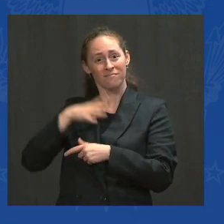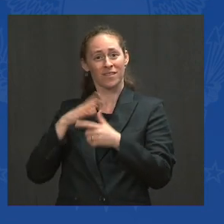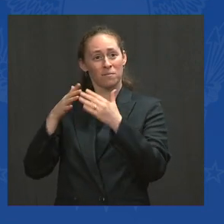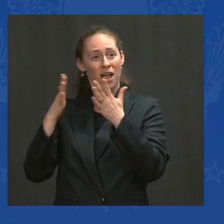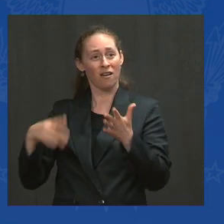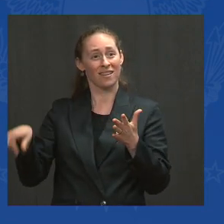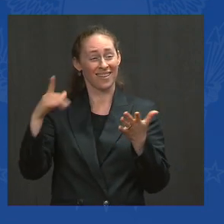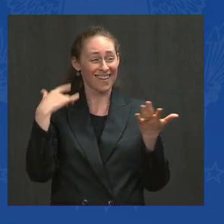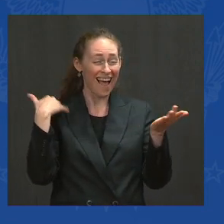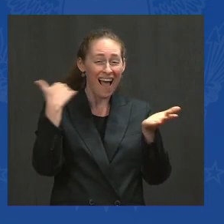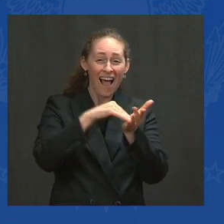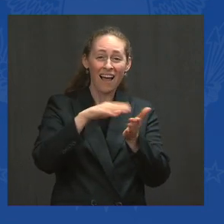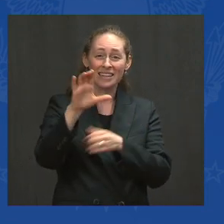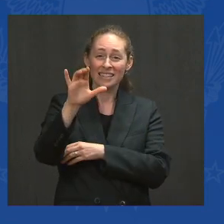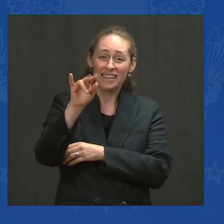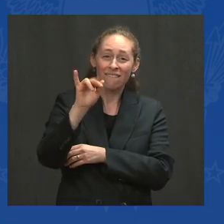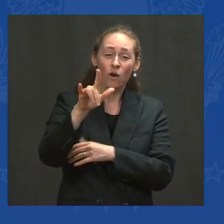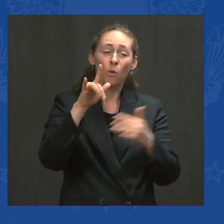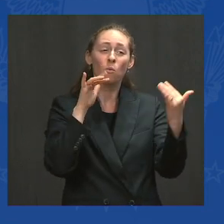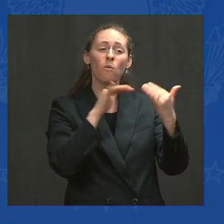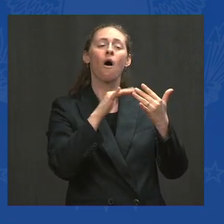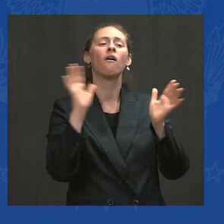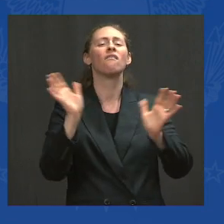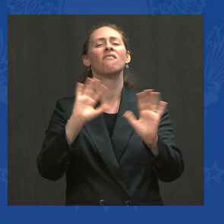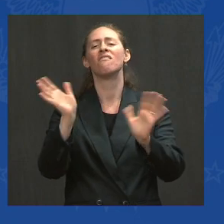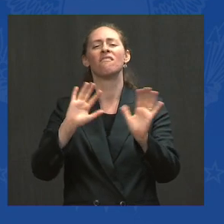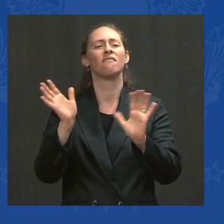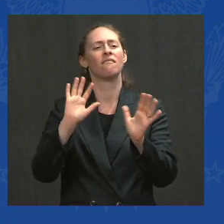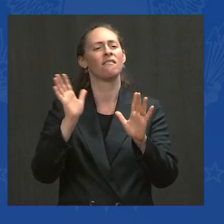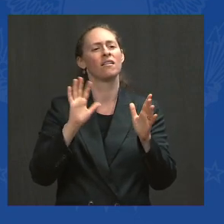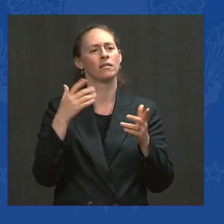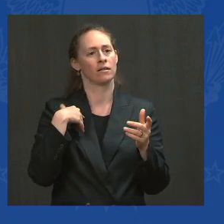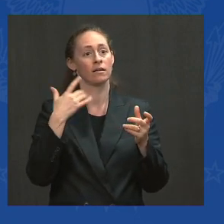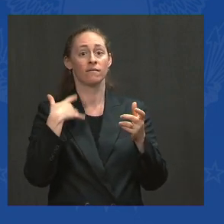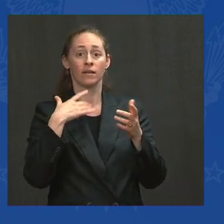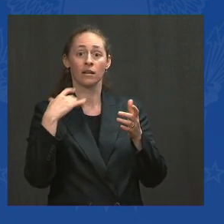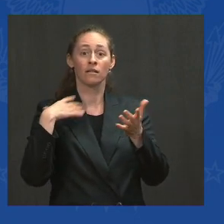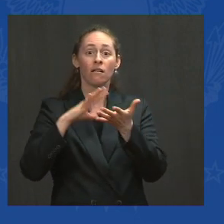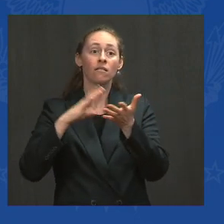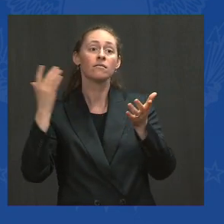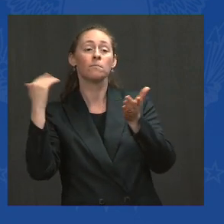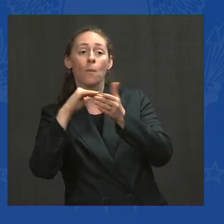And we would have run the risk of having to send more troops back into Afghanistan to defend our remaining troops.